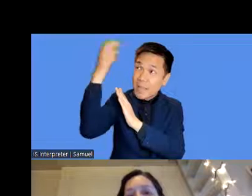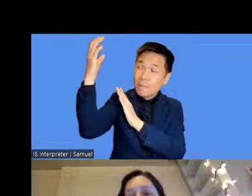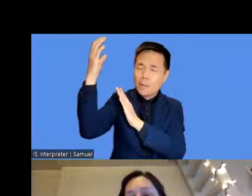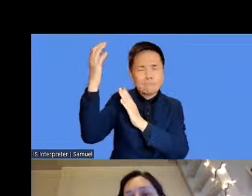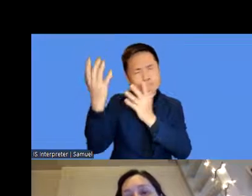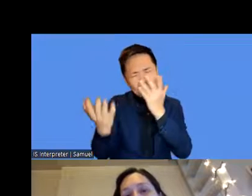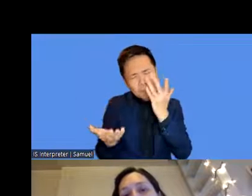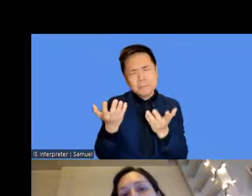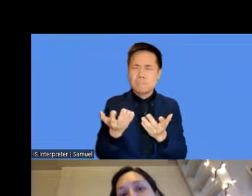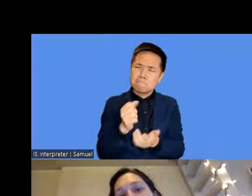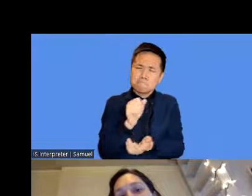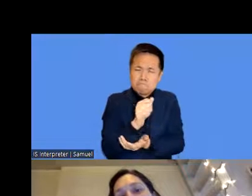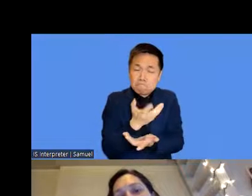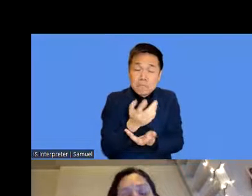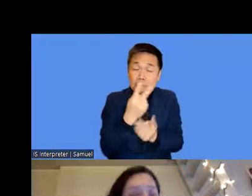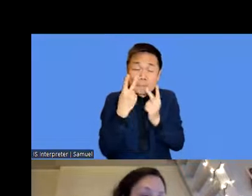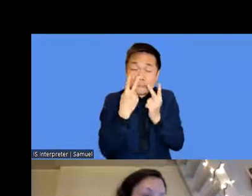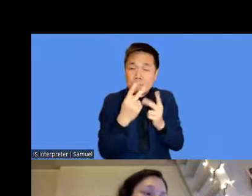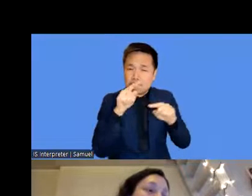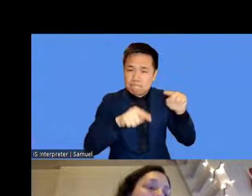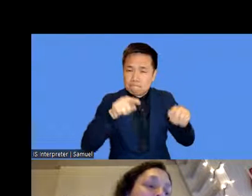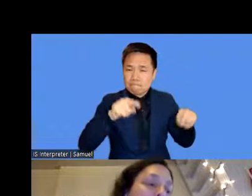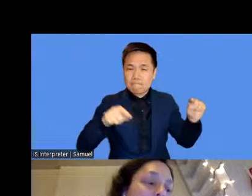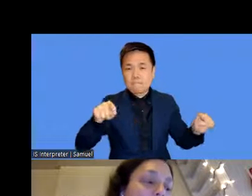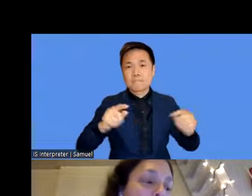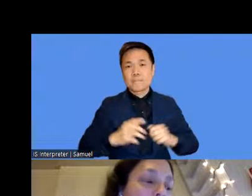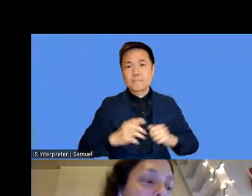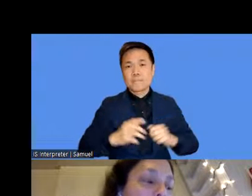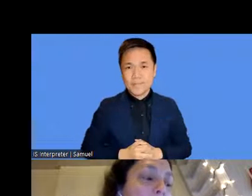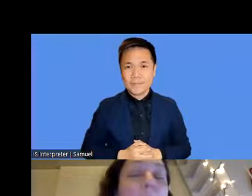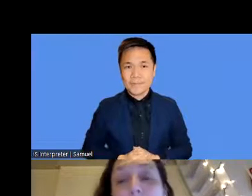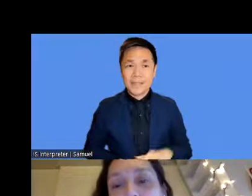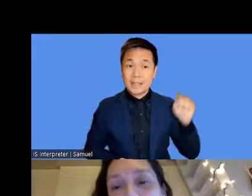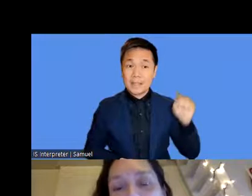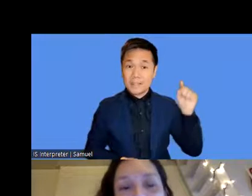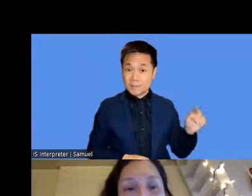So, why are citizen generated data important?